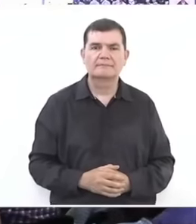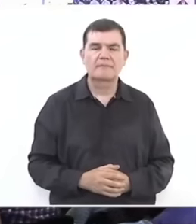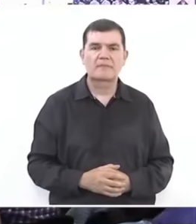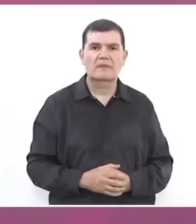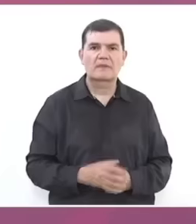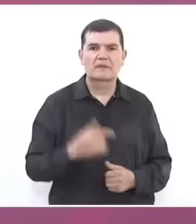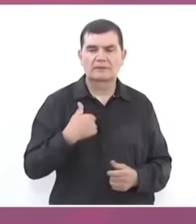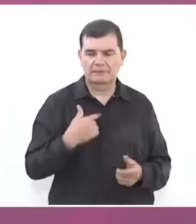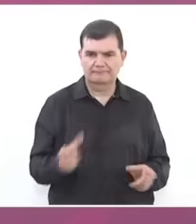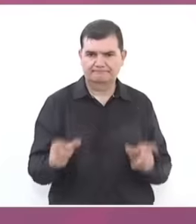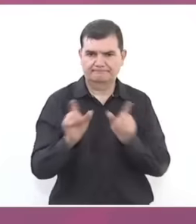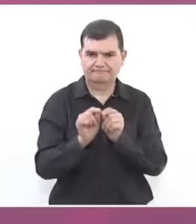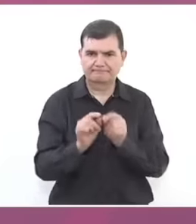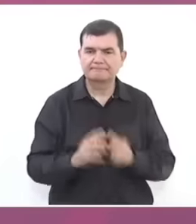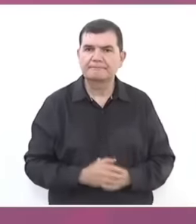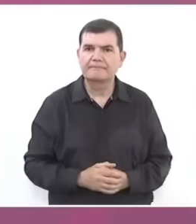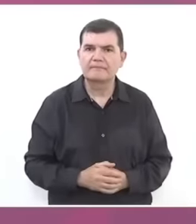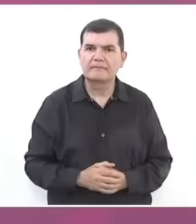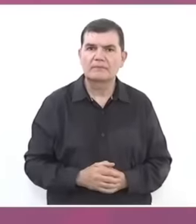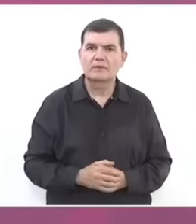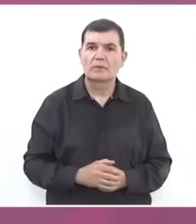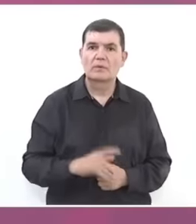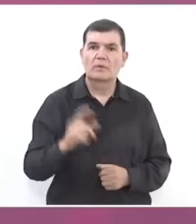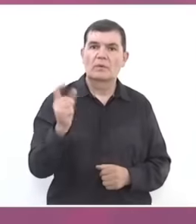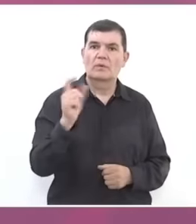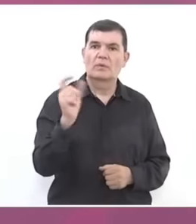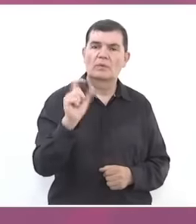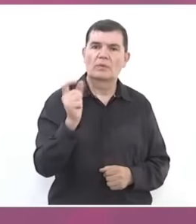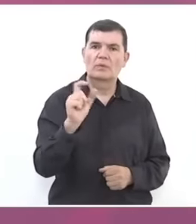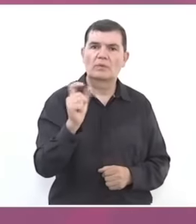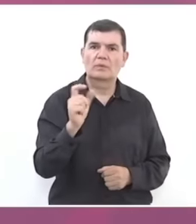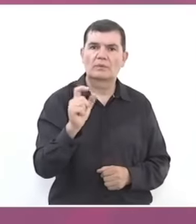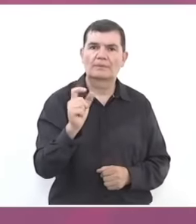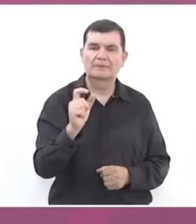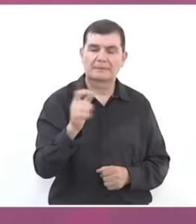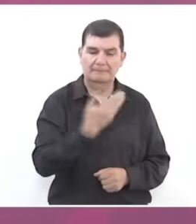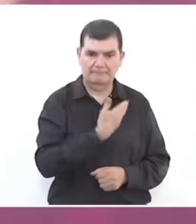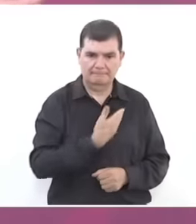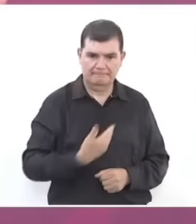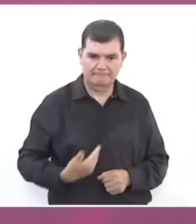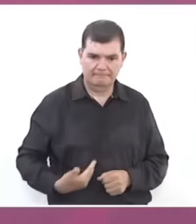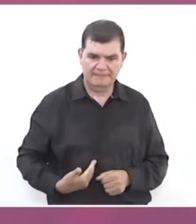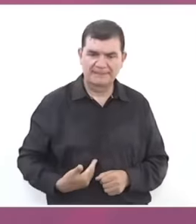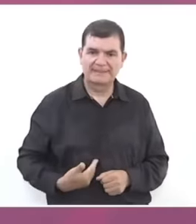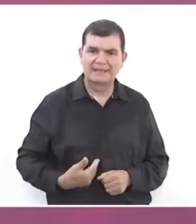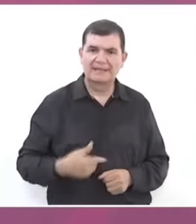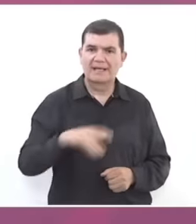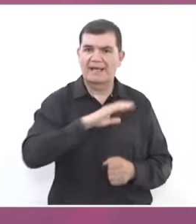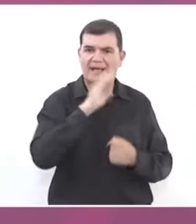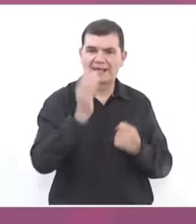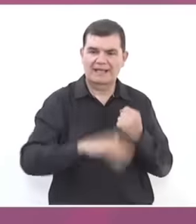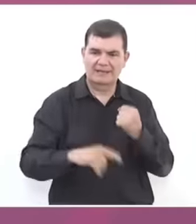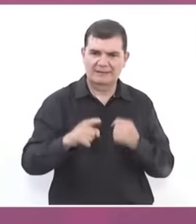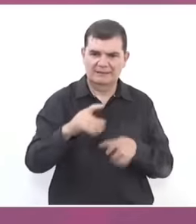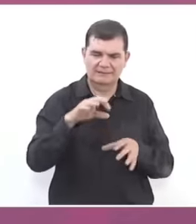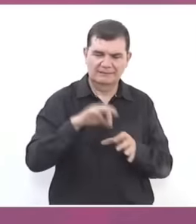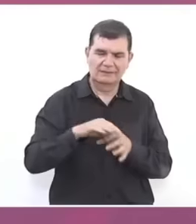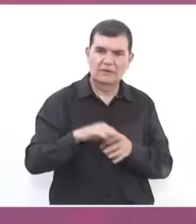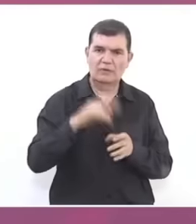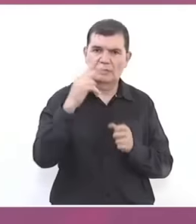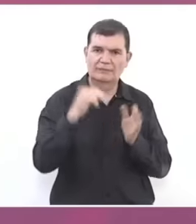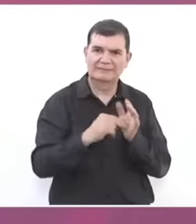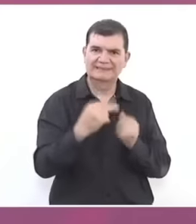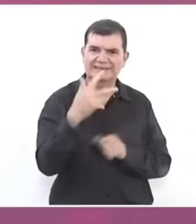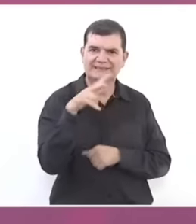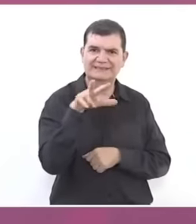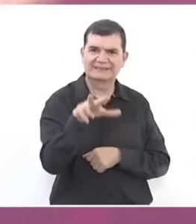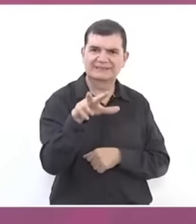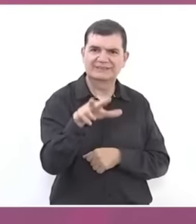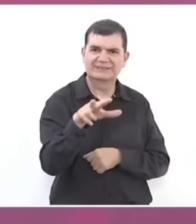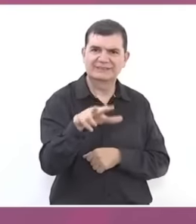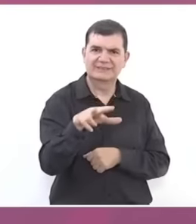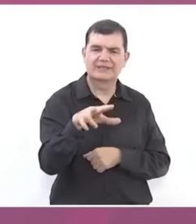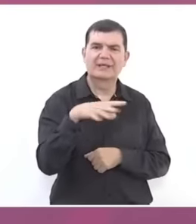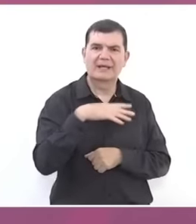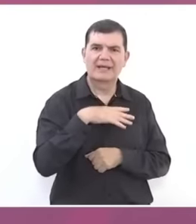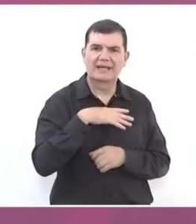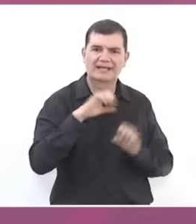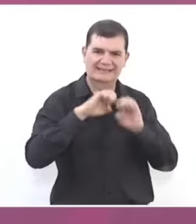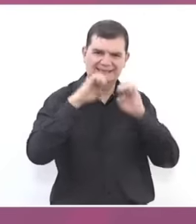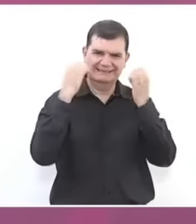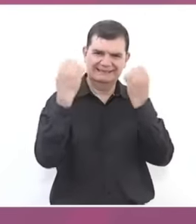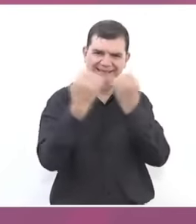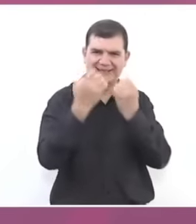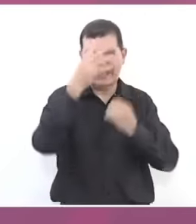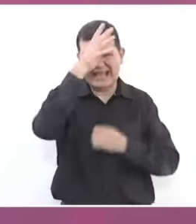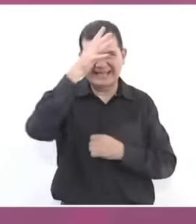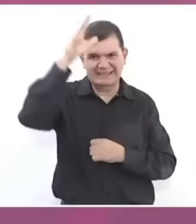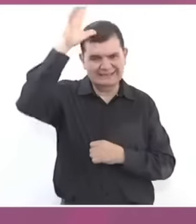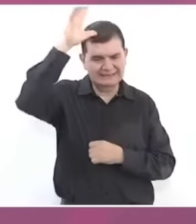with this when the president closed his Campaign in 2018 at the Azteca Stadium in the city I had the